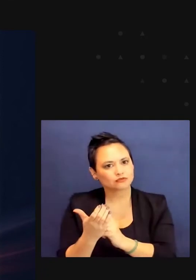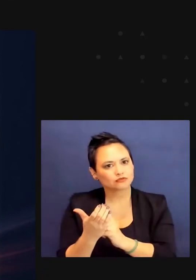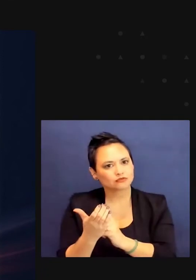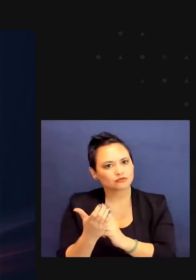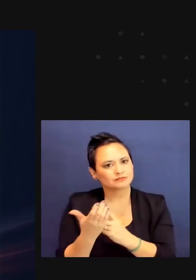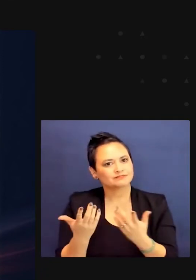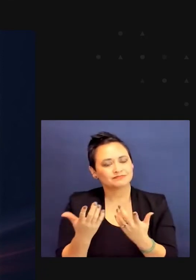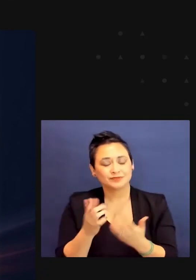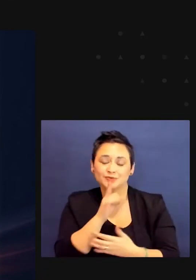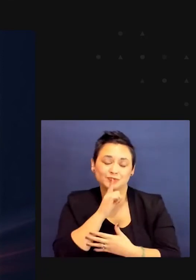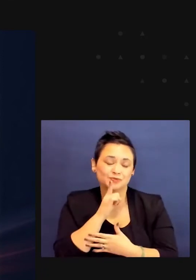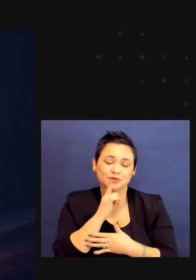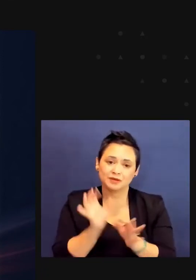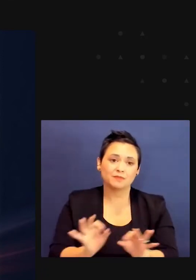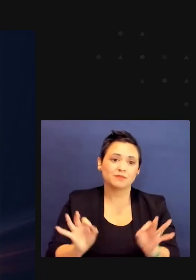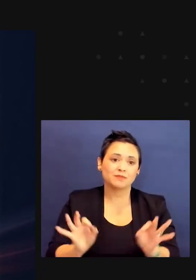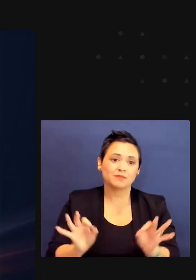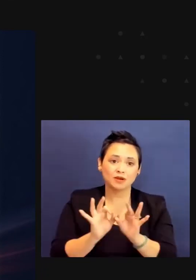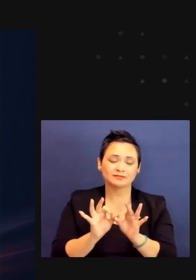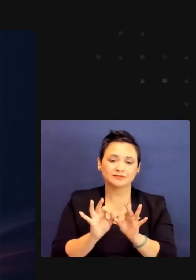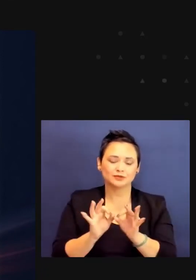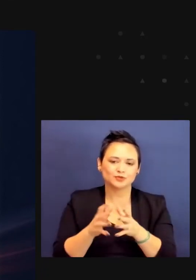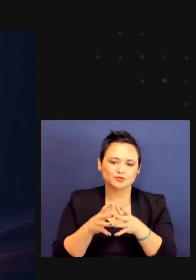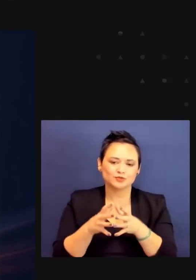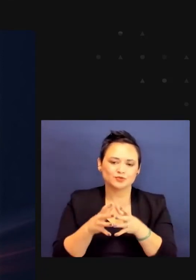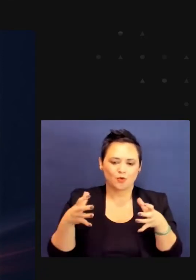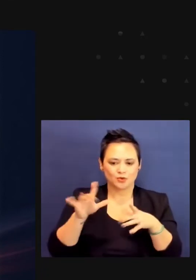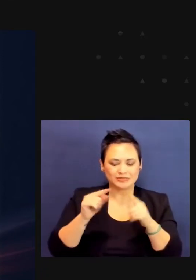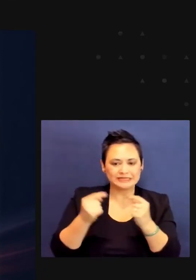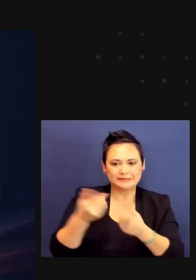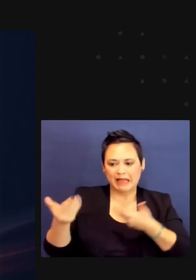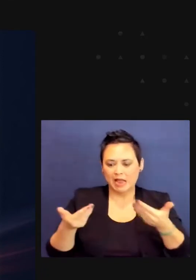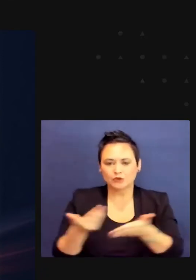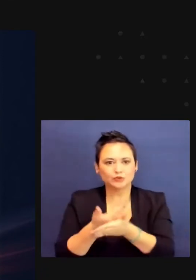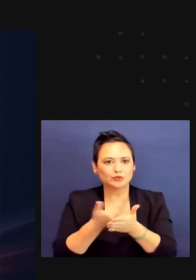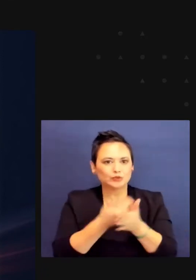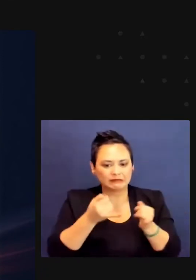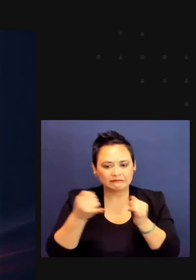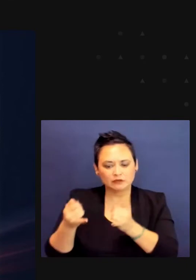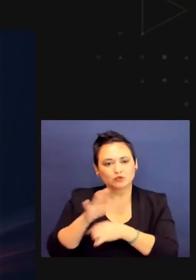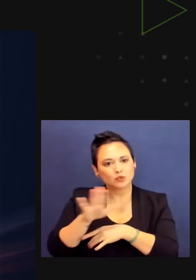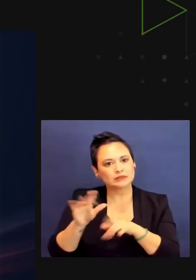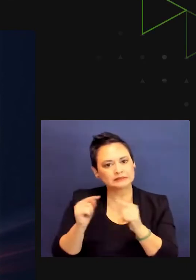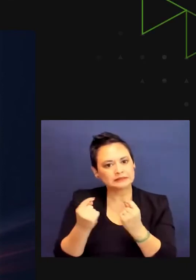and hiring new individuals on your team, that looking at values and culture